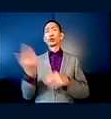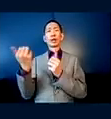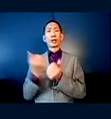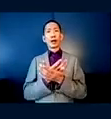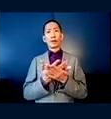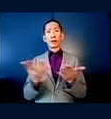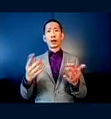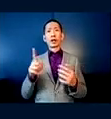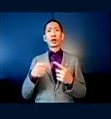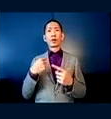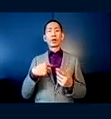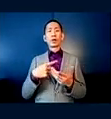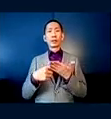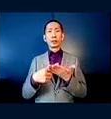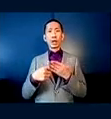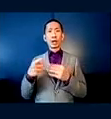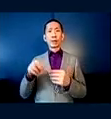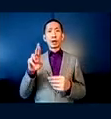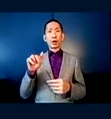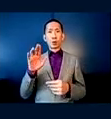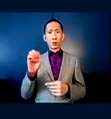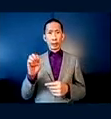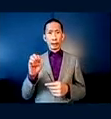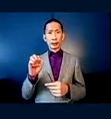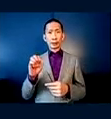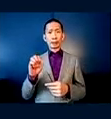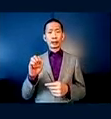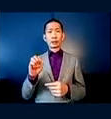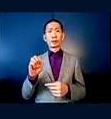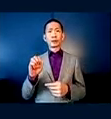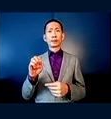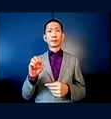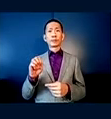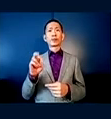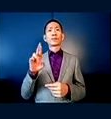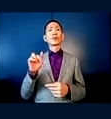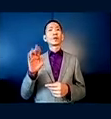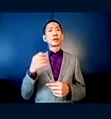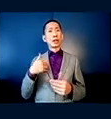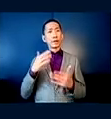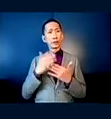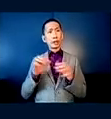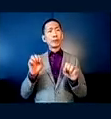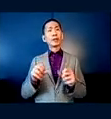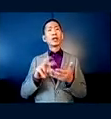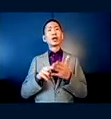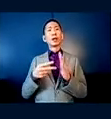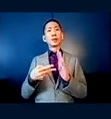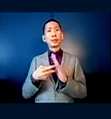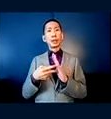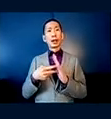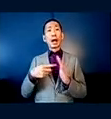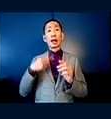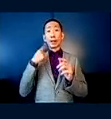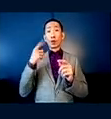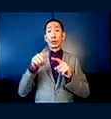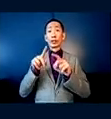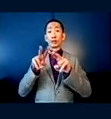THROW THE BABY OUT WITH THE BATH WATER, WHEN WE TALK ABOUT RACE. RACE DOES HAVE SOME POTENTIAL MEANING AND WE NEED TO HAVE MORE.